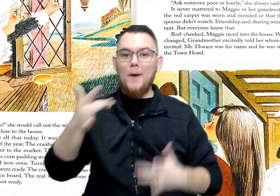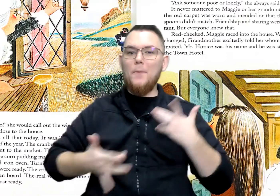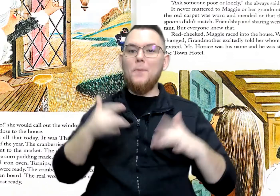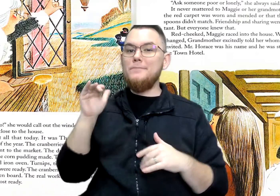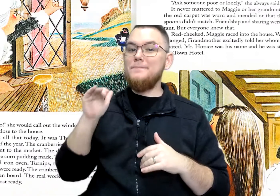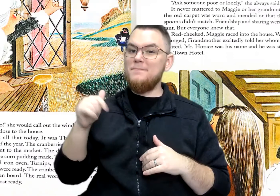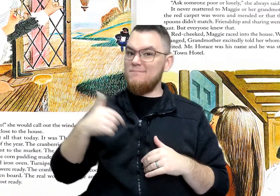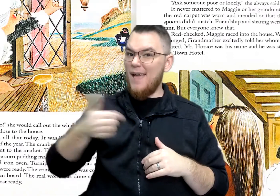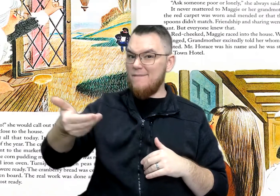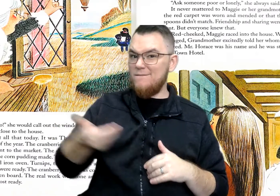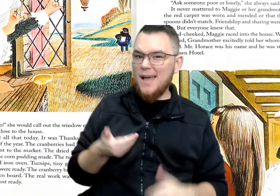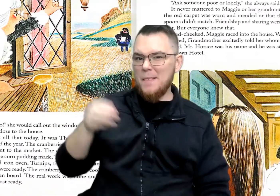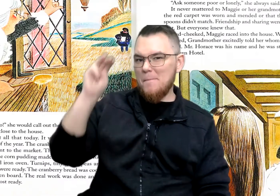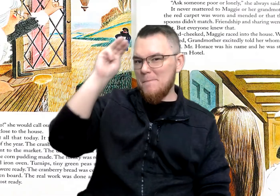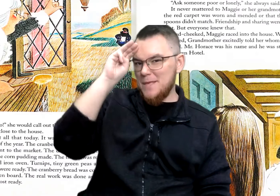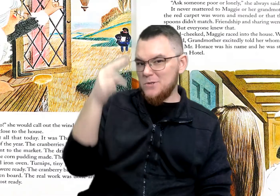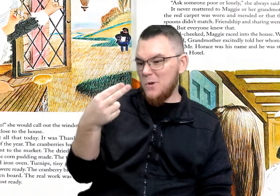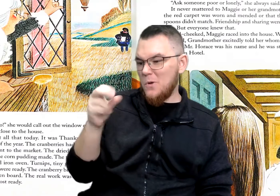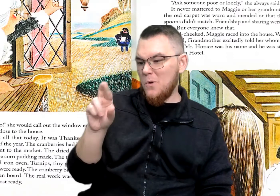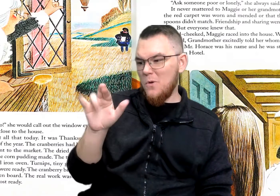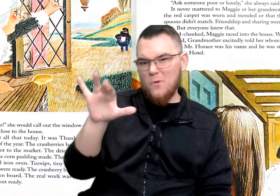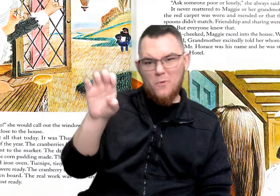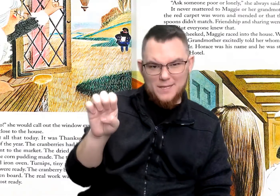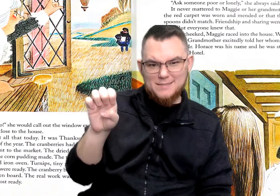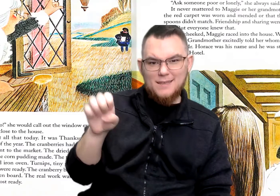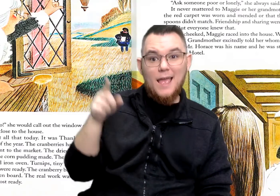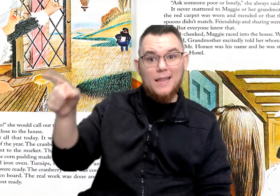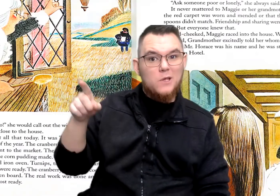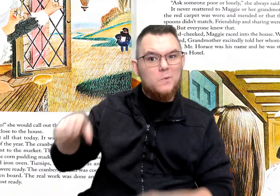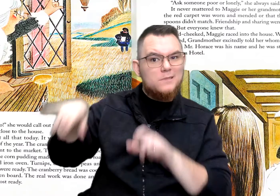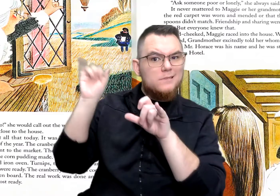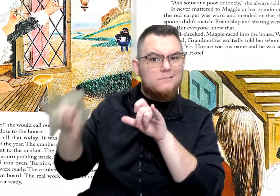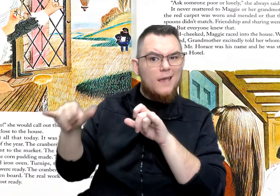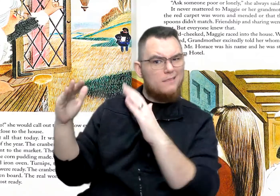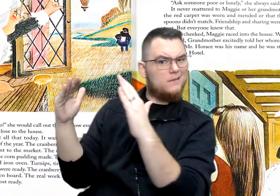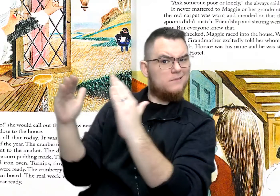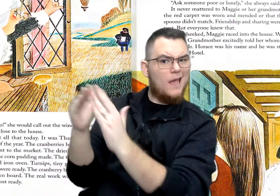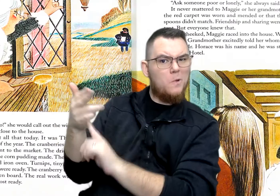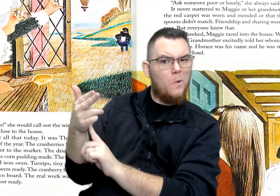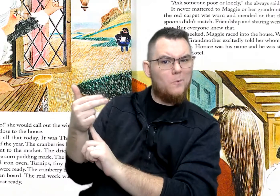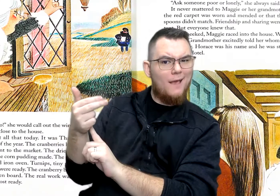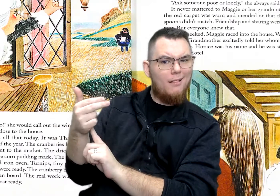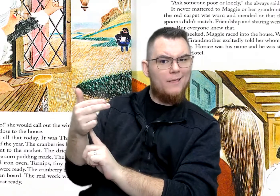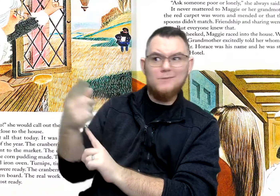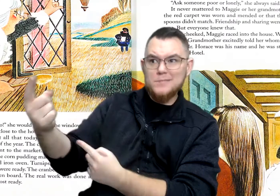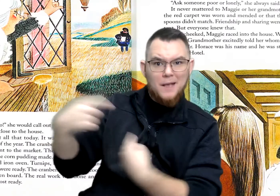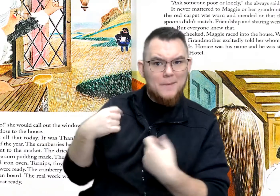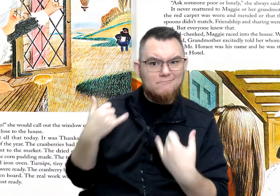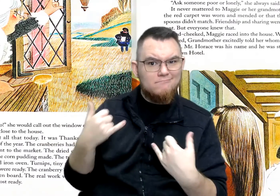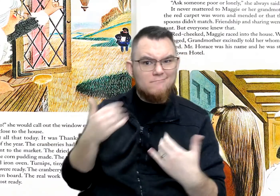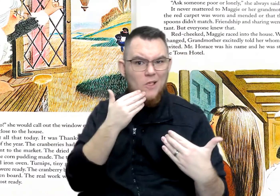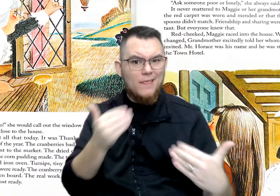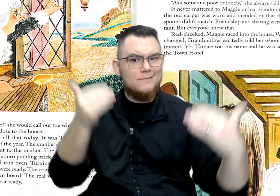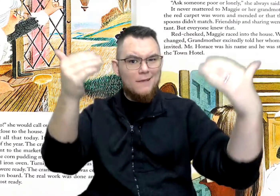Mr. Horace was his name and he was staying at the Town Hotel.